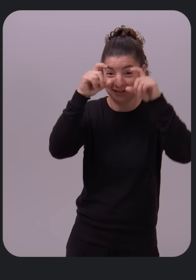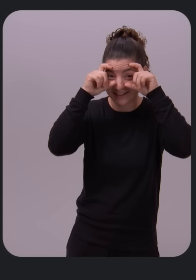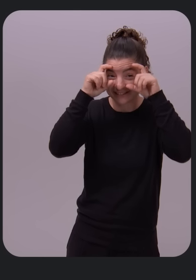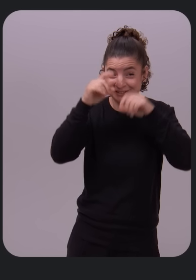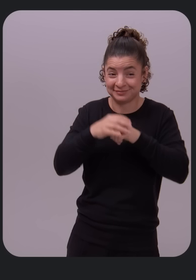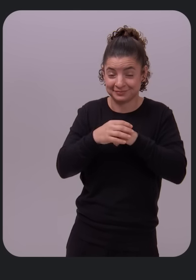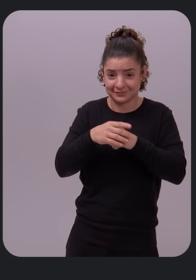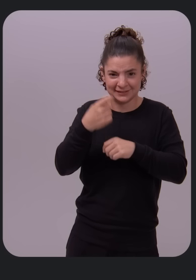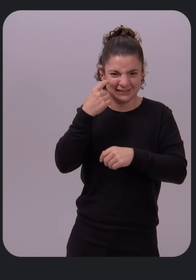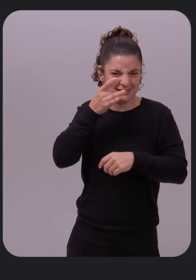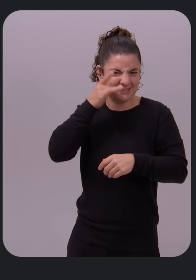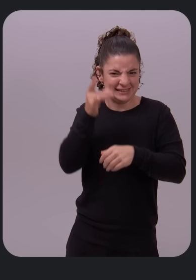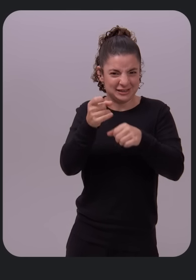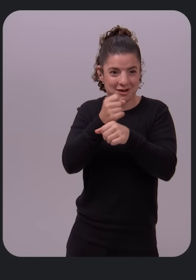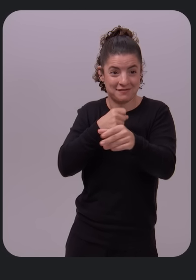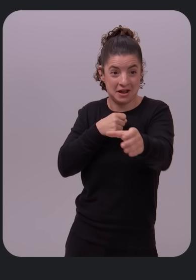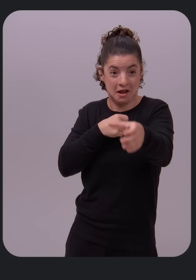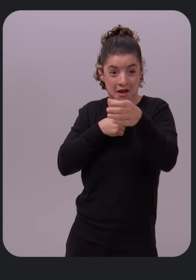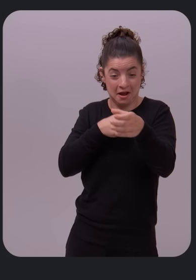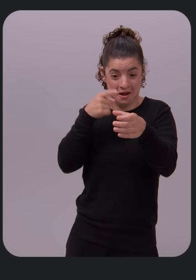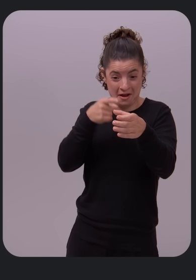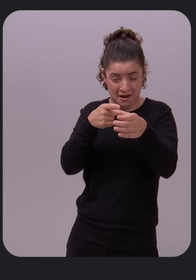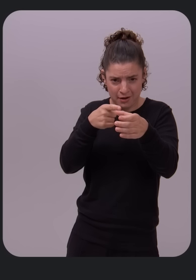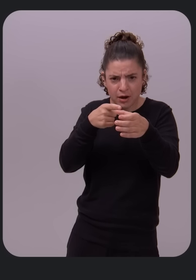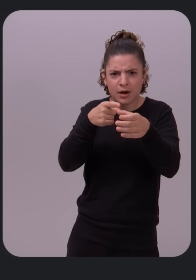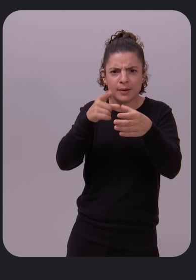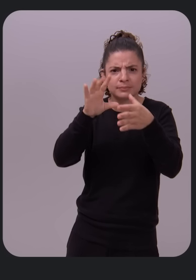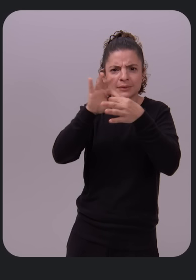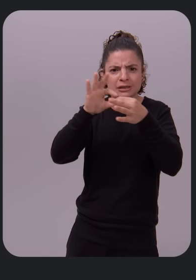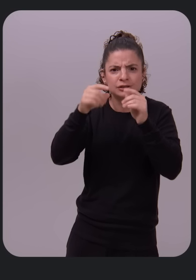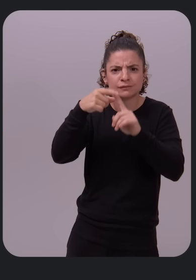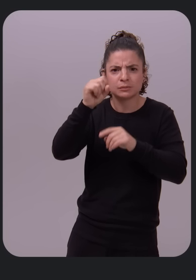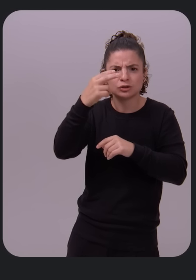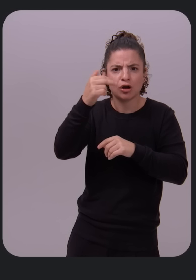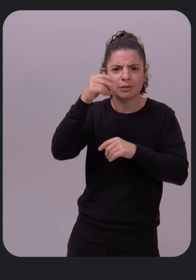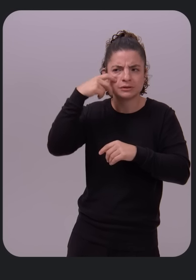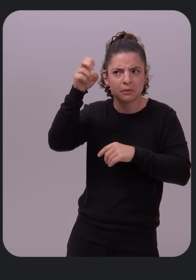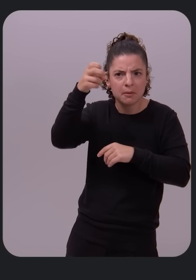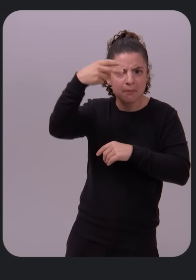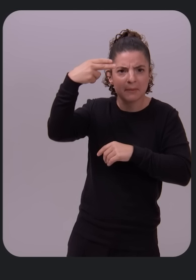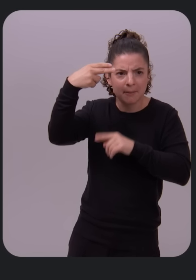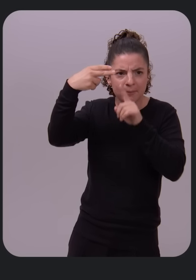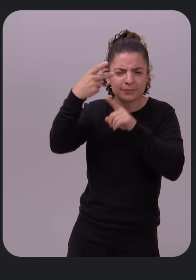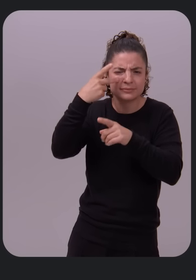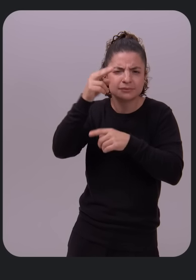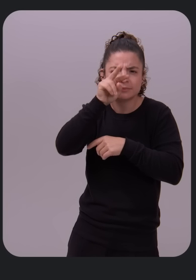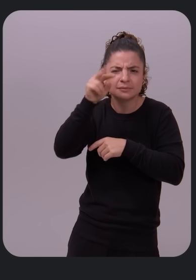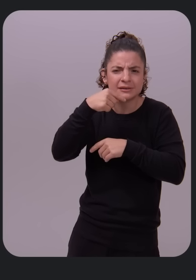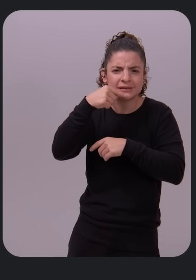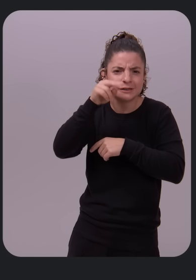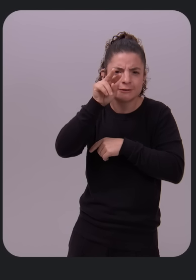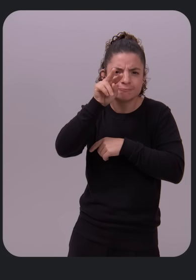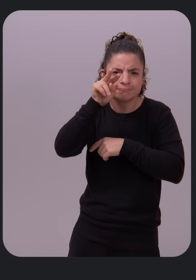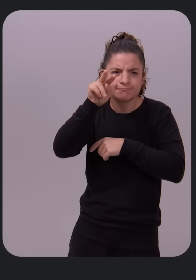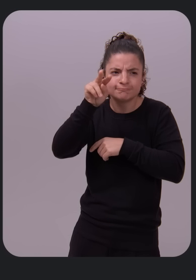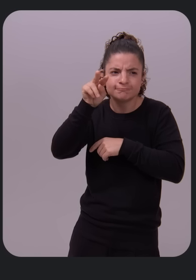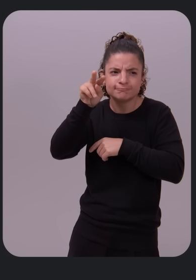like my delicious coffee over here, and that text from Shahram that just came in. Let's see what he said.